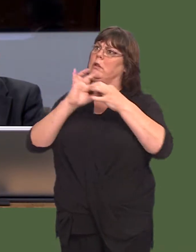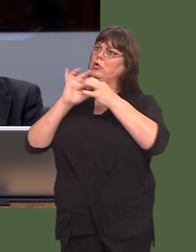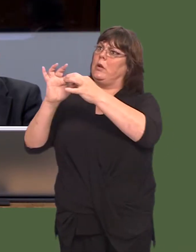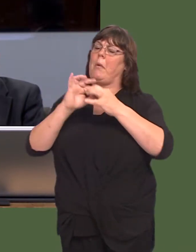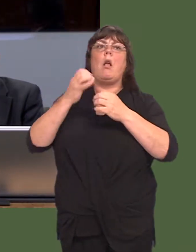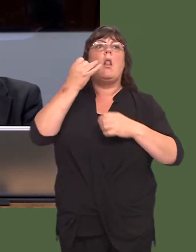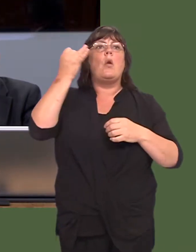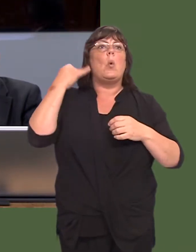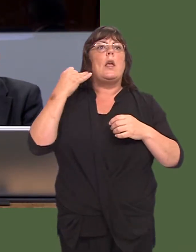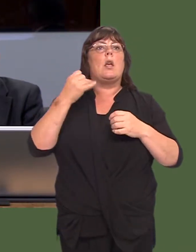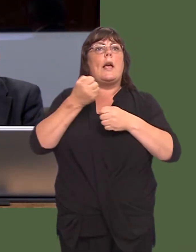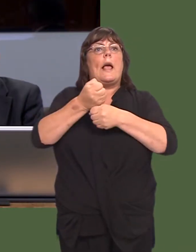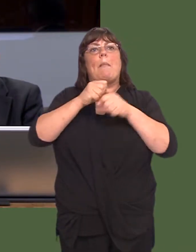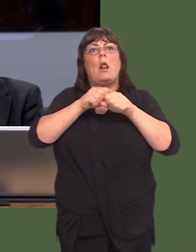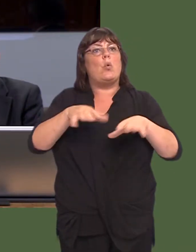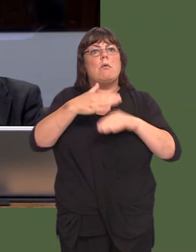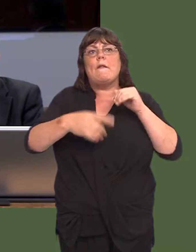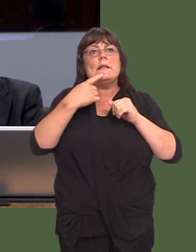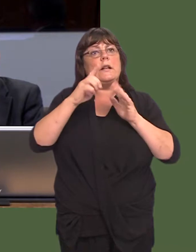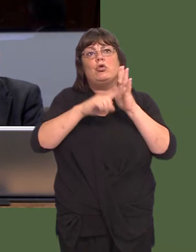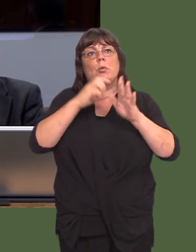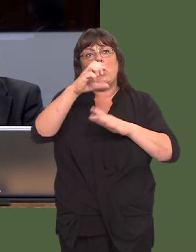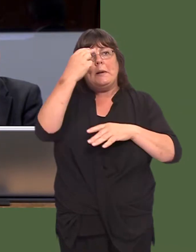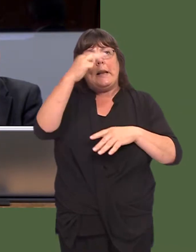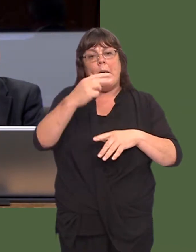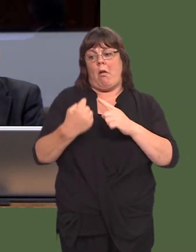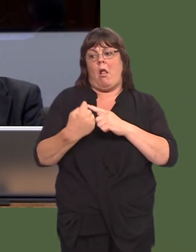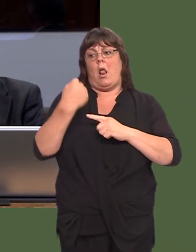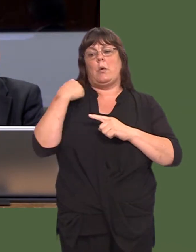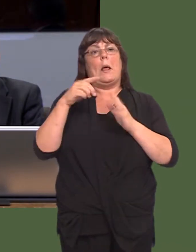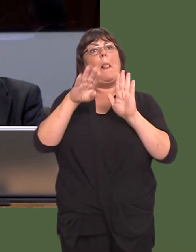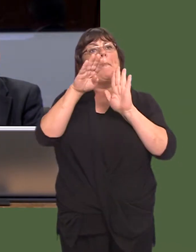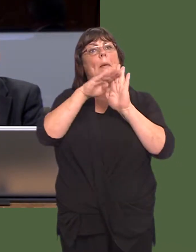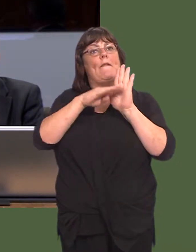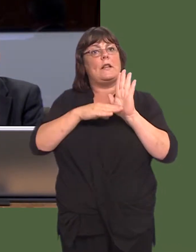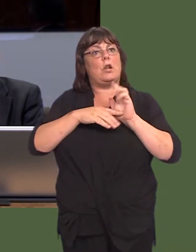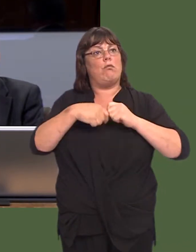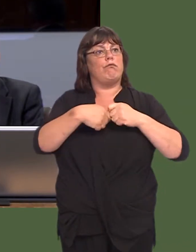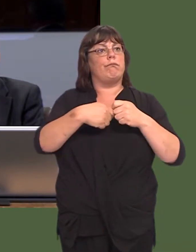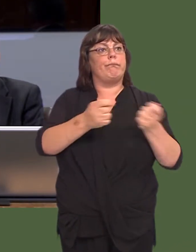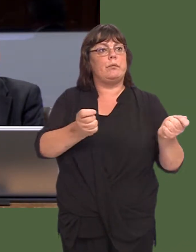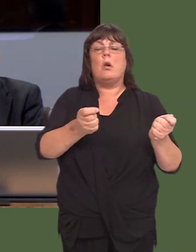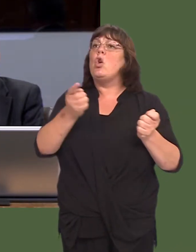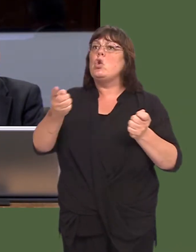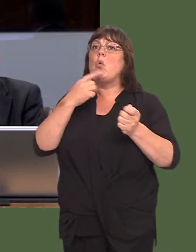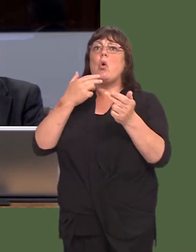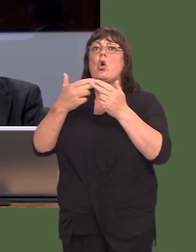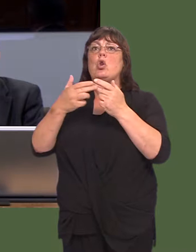Last week, at the campaign launch, you failed to mention his name. Last week, when the manifesto was leaked to the press, you put a press release out to